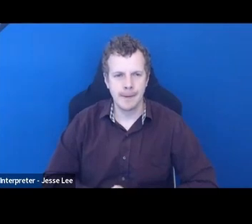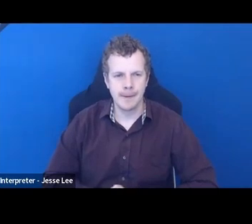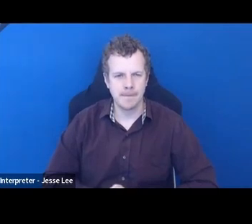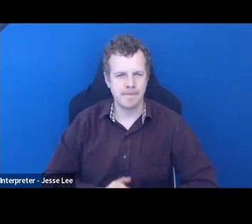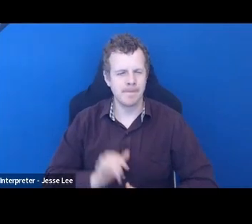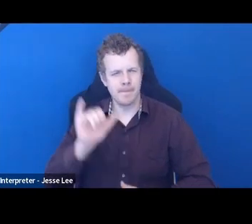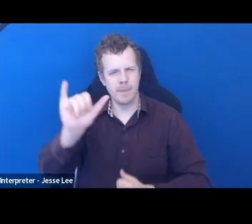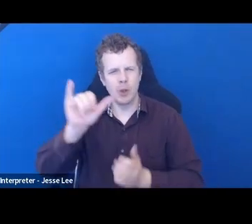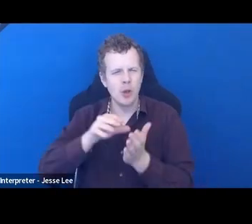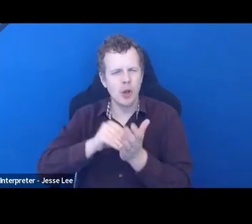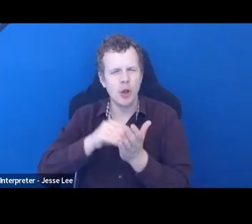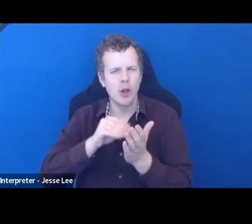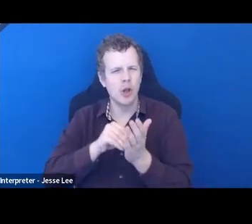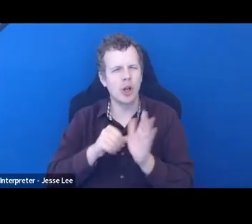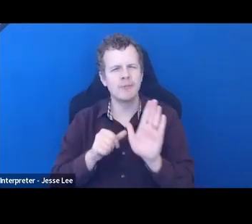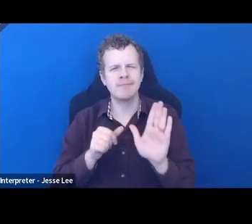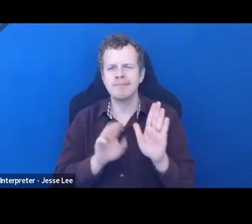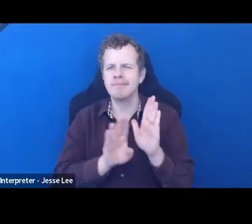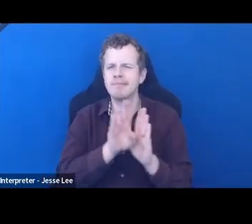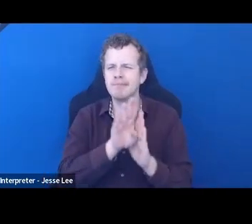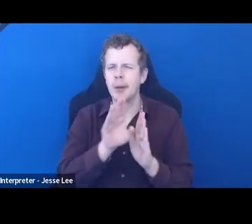They're used for screening in the pediatricians office.